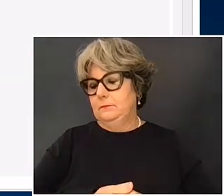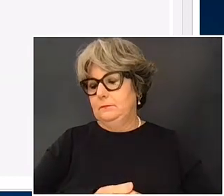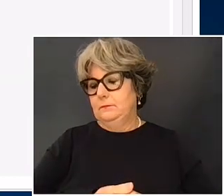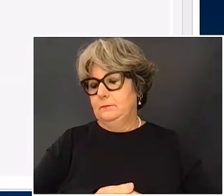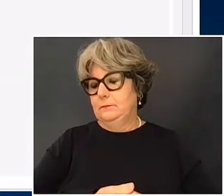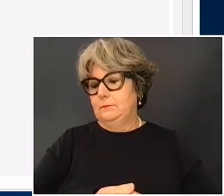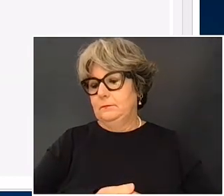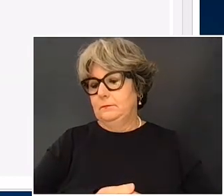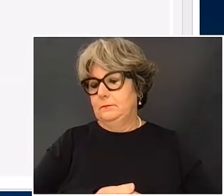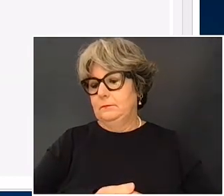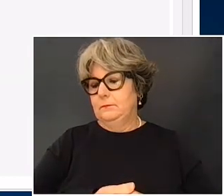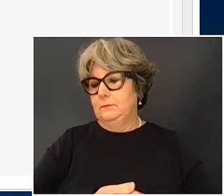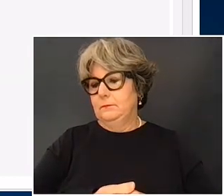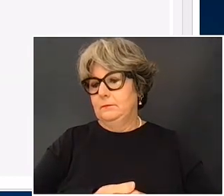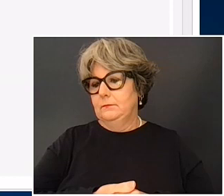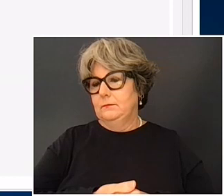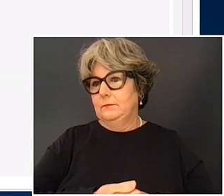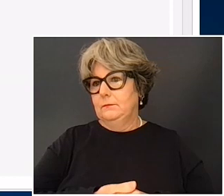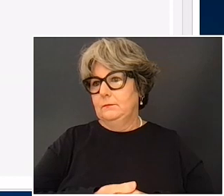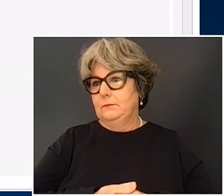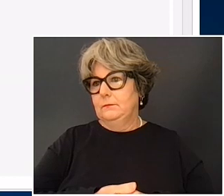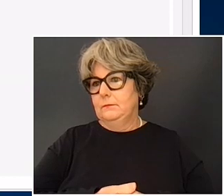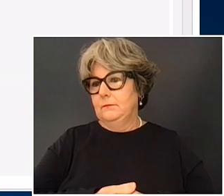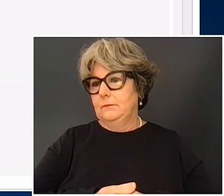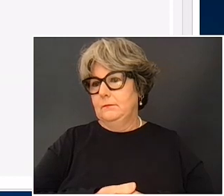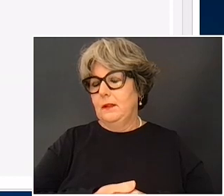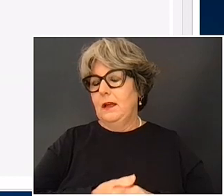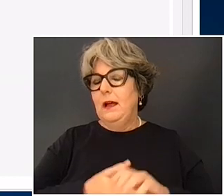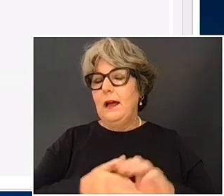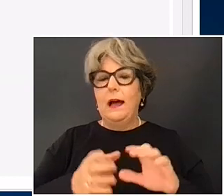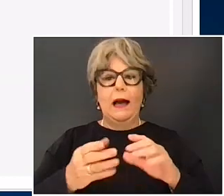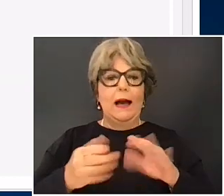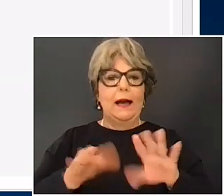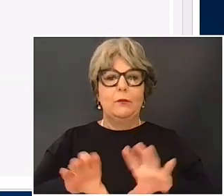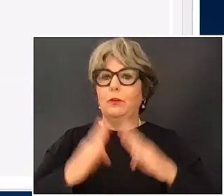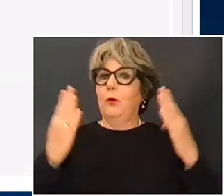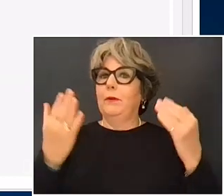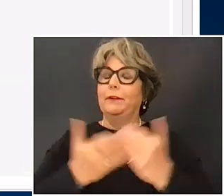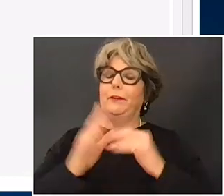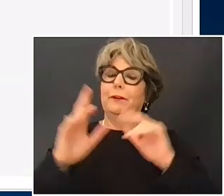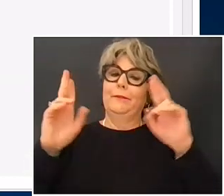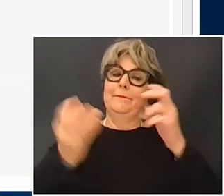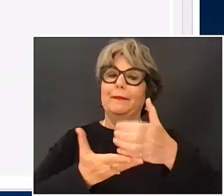open a totally different can of worms here, but, you know, there's a prevalence